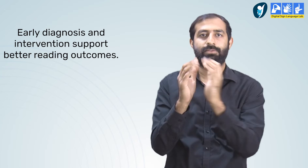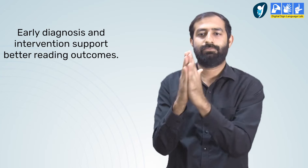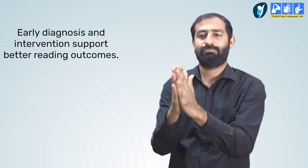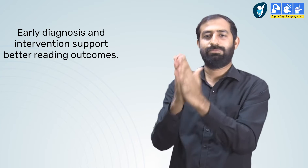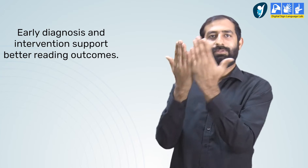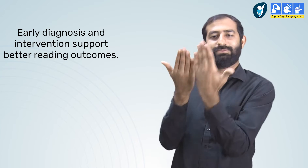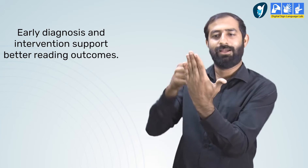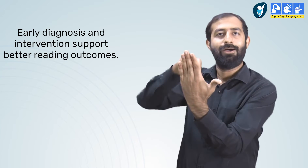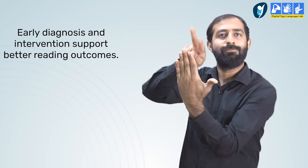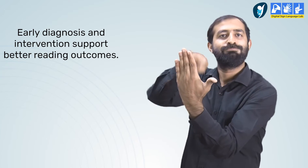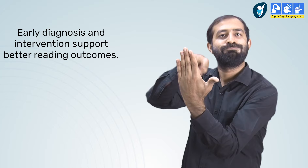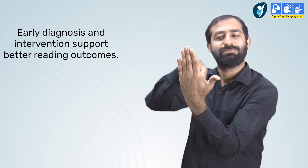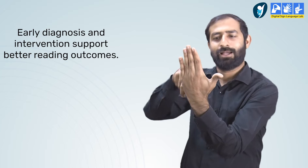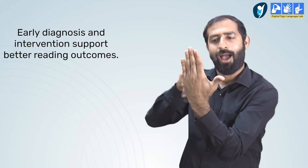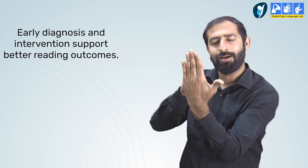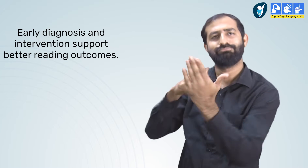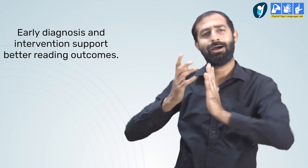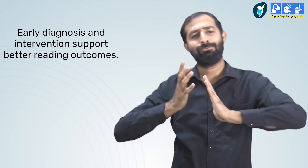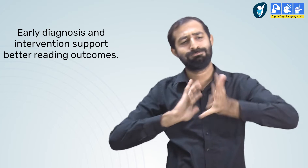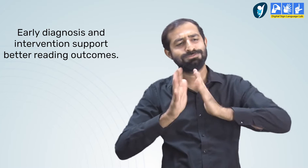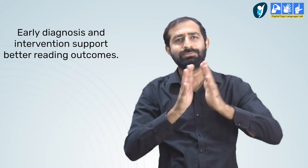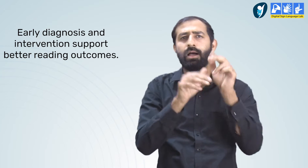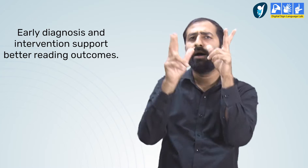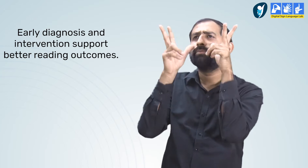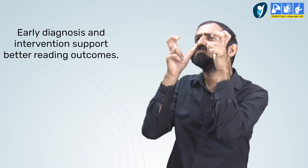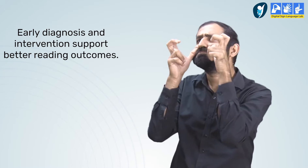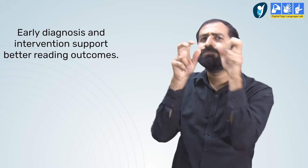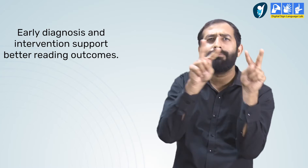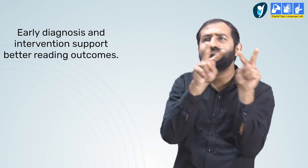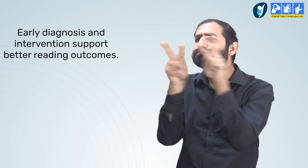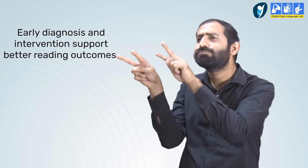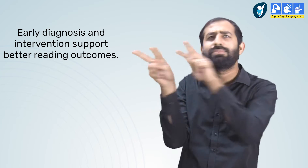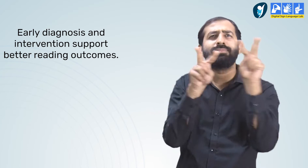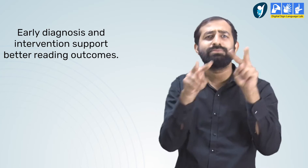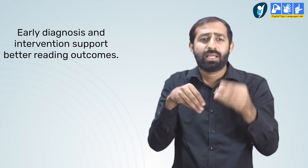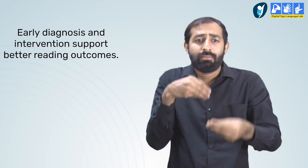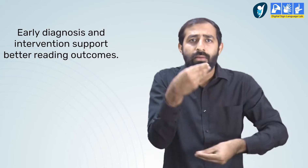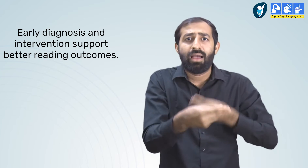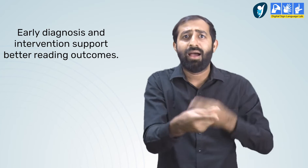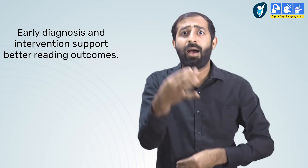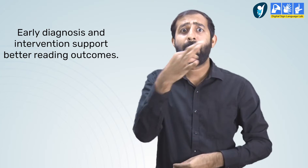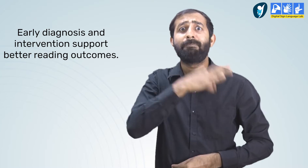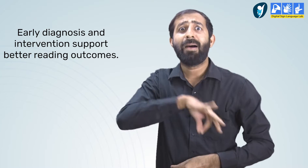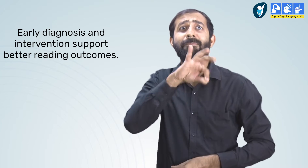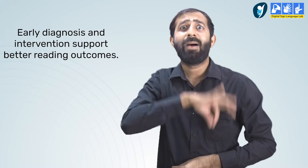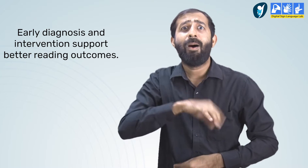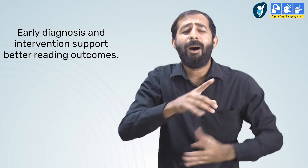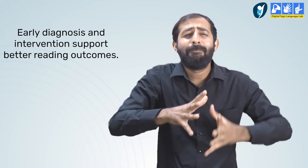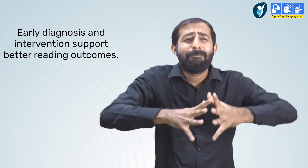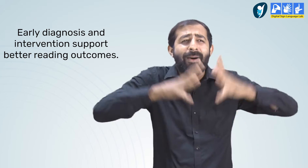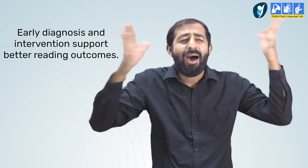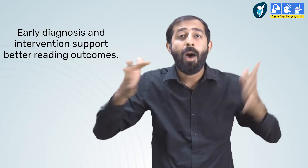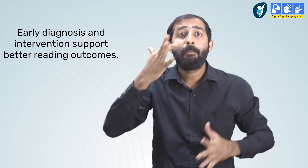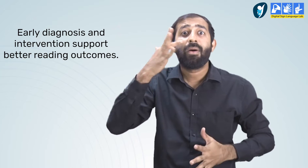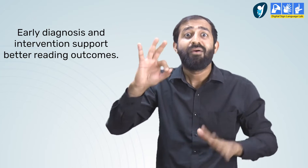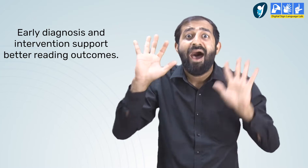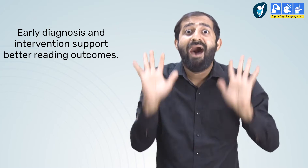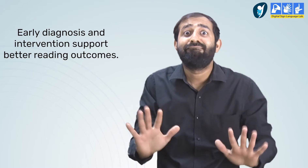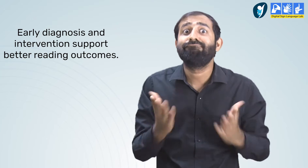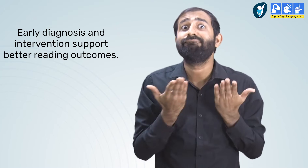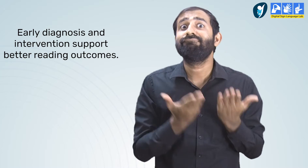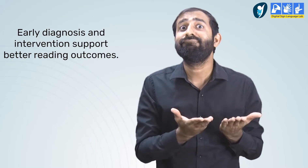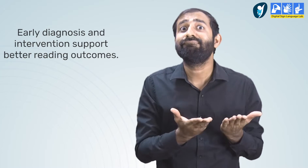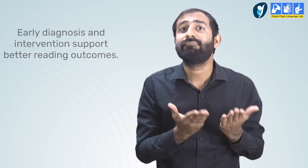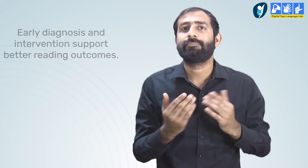If he is given sign language along with reading, it will be beneficial for him. This is very necessary.